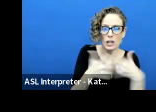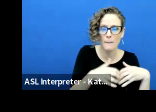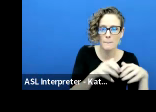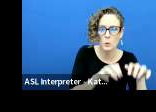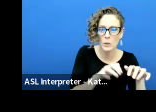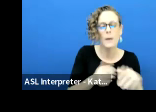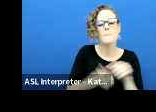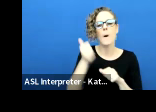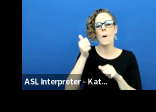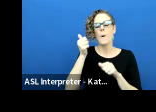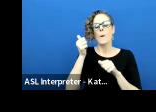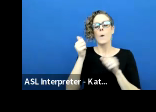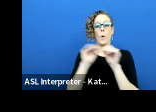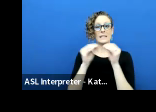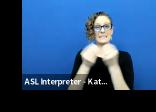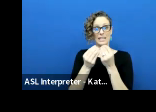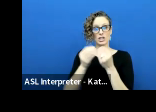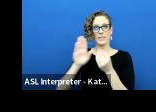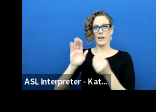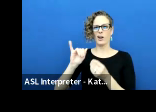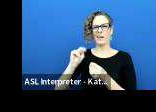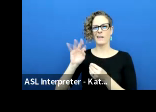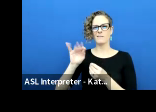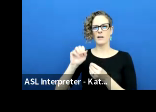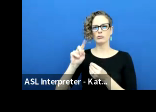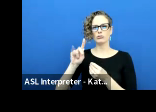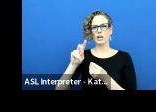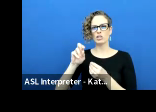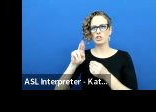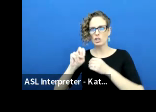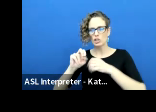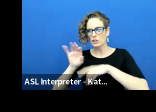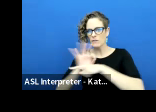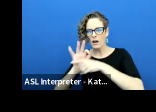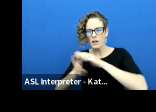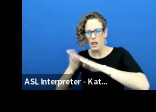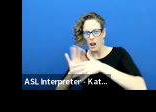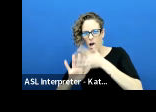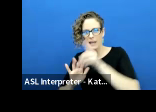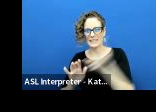their Computing infrastructure up in the cloud and it runs on either AWS Microsoft Azure or Google